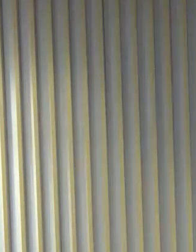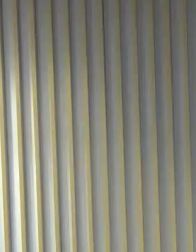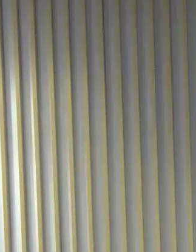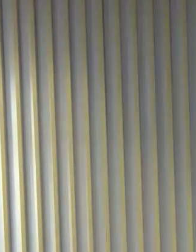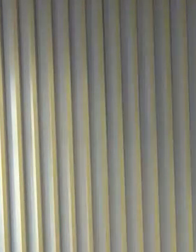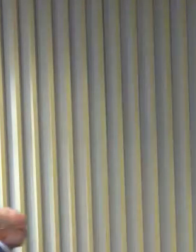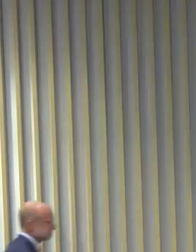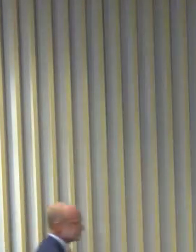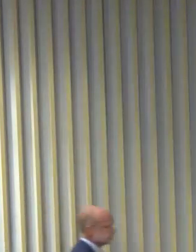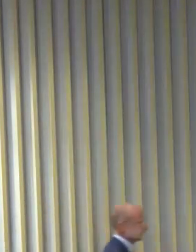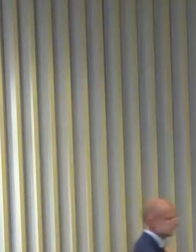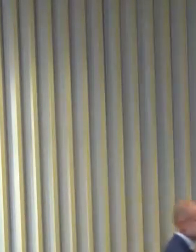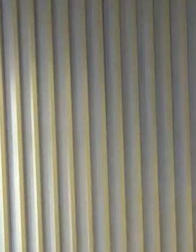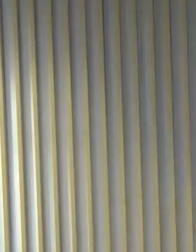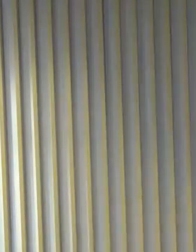THANK YOU.